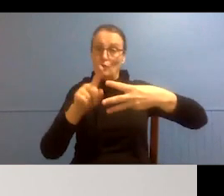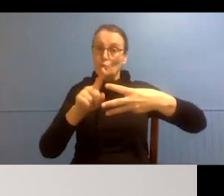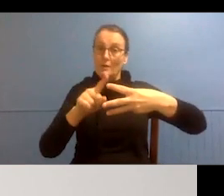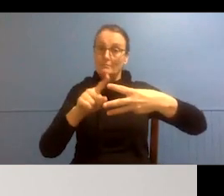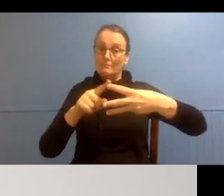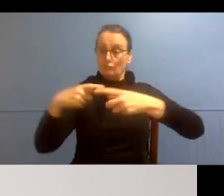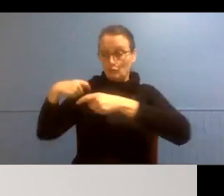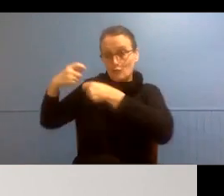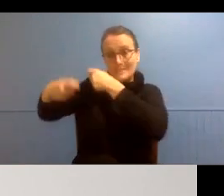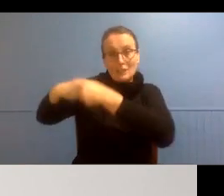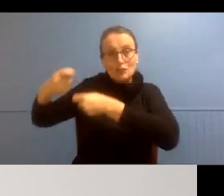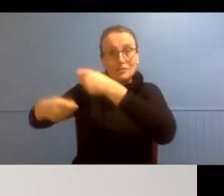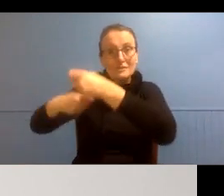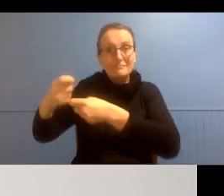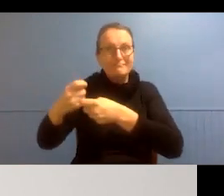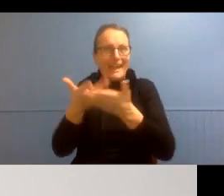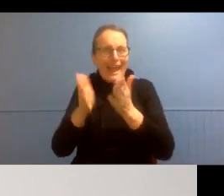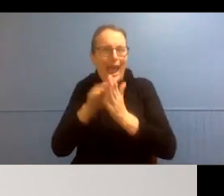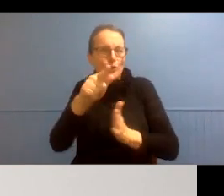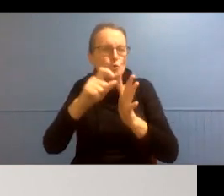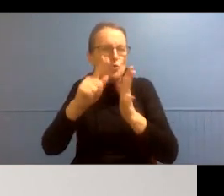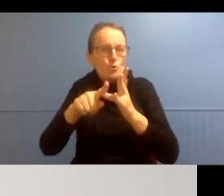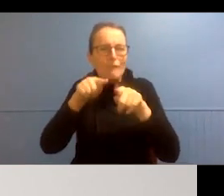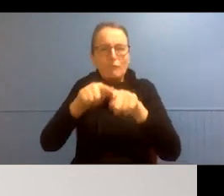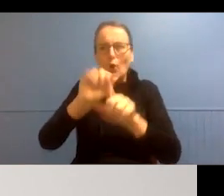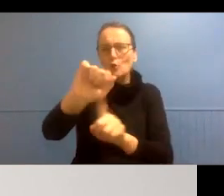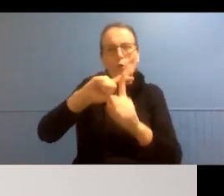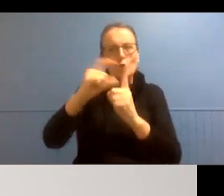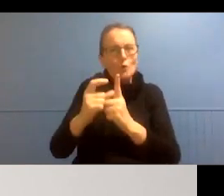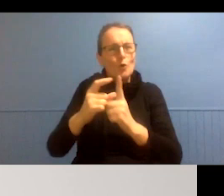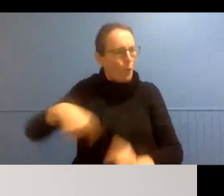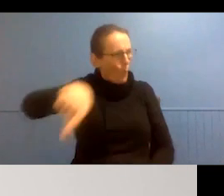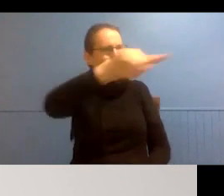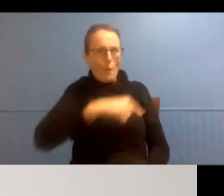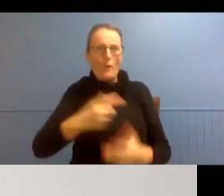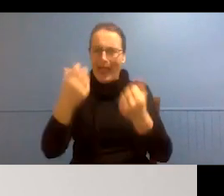have traditions and practices that are part of our upbringing, lifestyle and cultures.